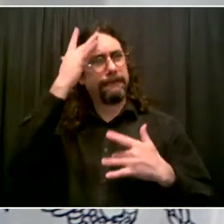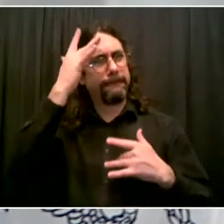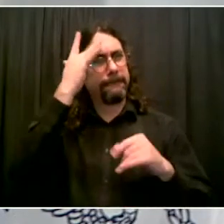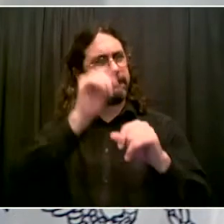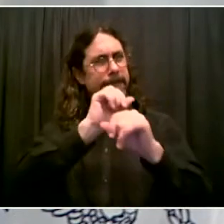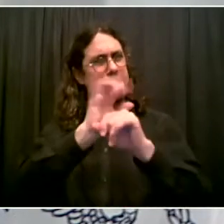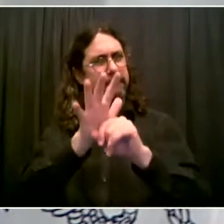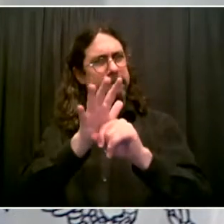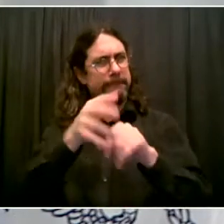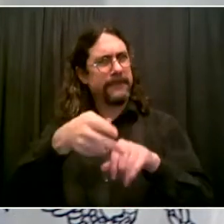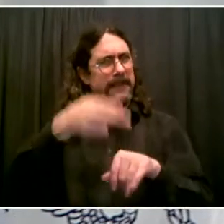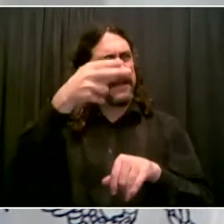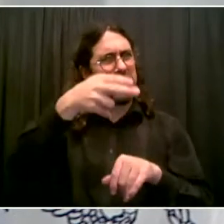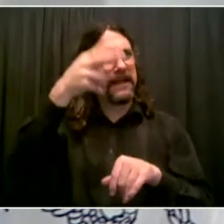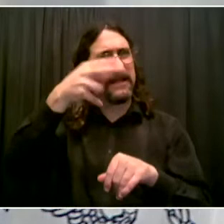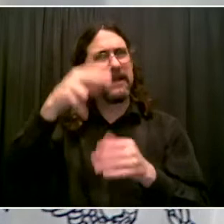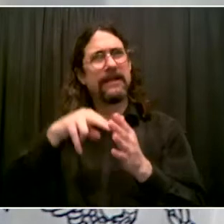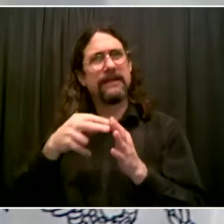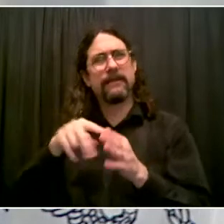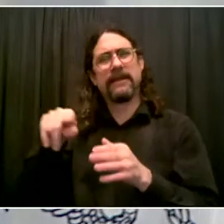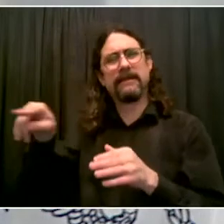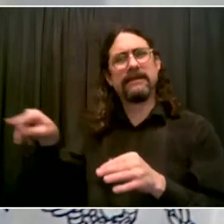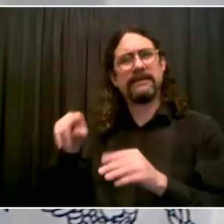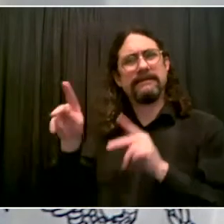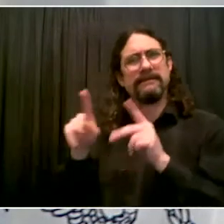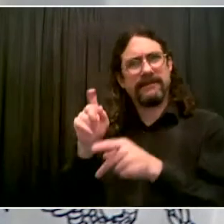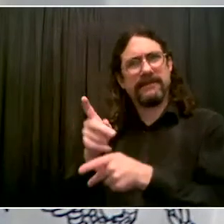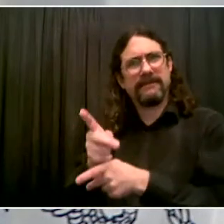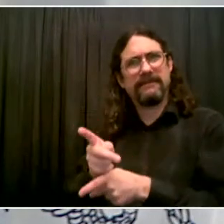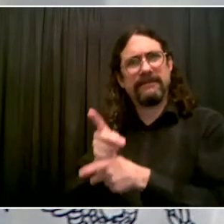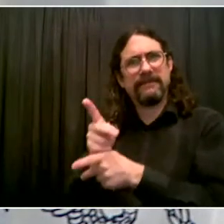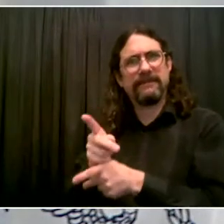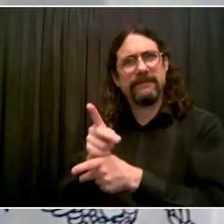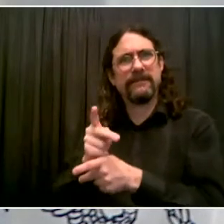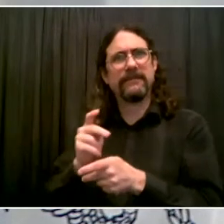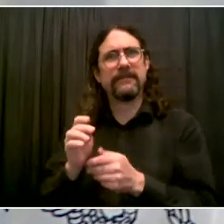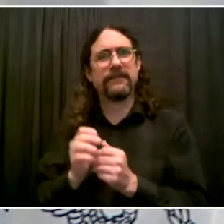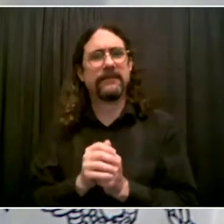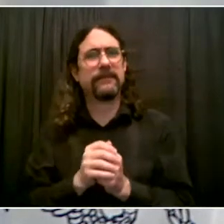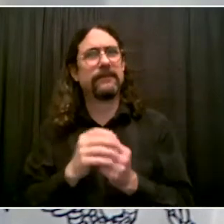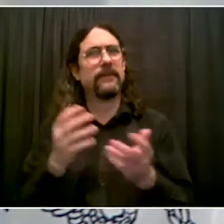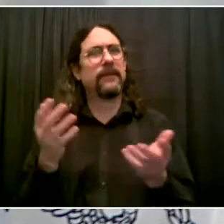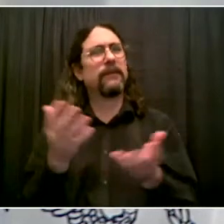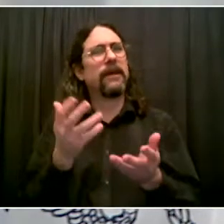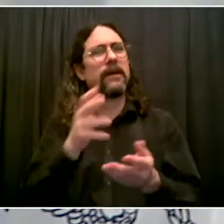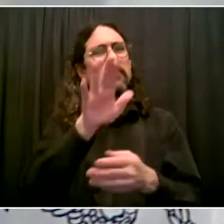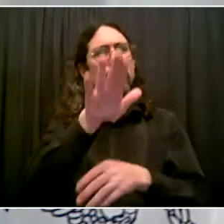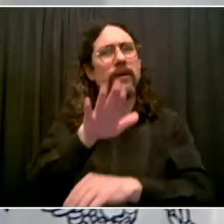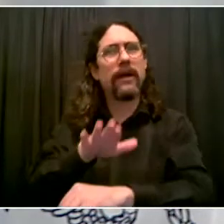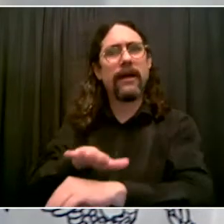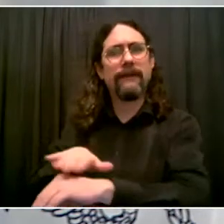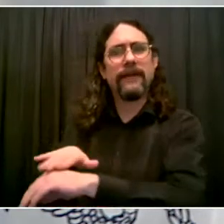BE CCSCONIIS OUOF THAT. I WANT TO KNOW WHAT IS YOUR ADVICE TO NEW